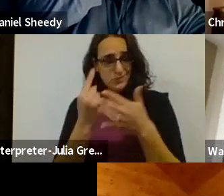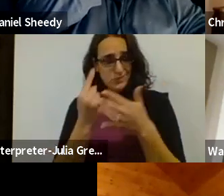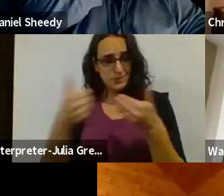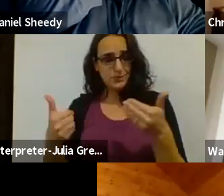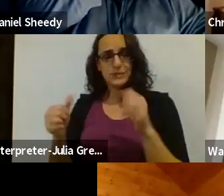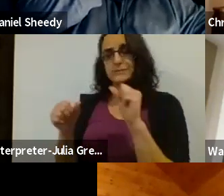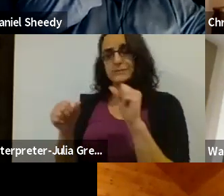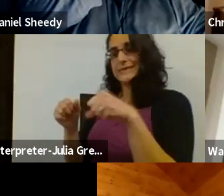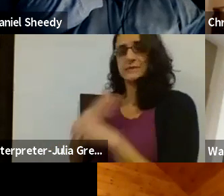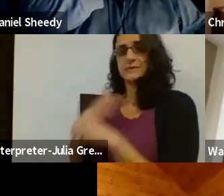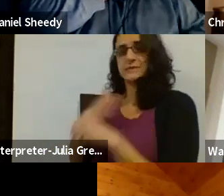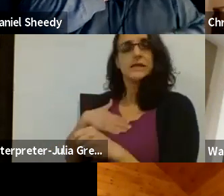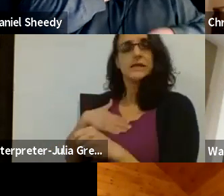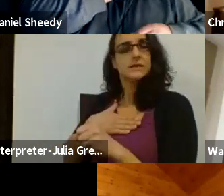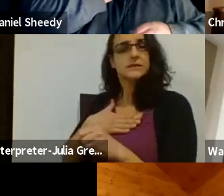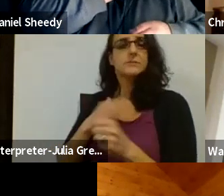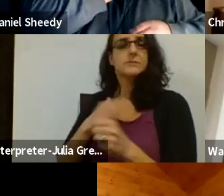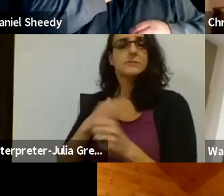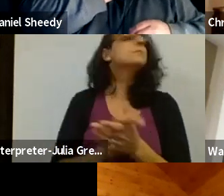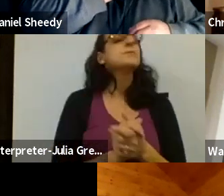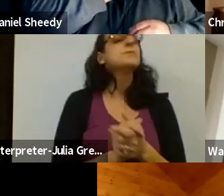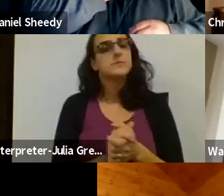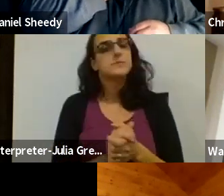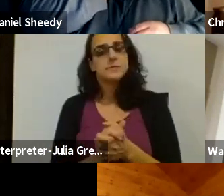Carolyn Gallagher: So I hope that everybody Carolyn Gallagher: I do